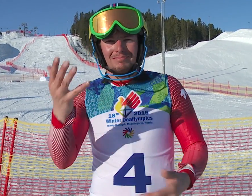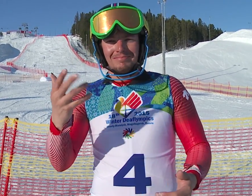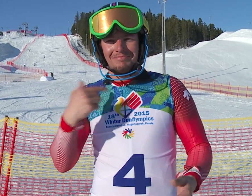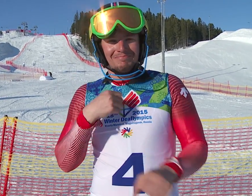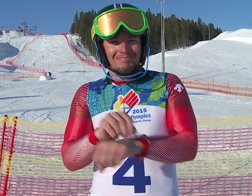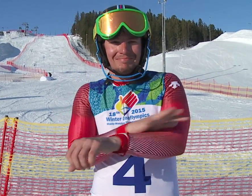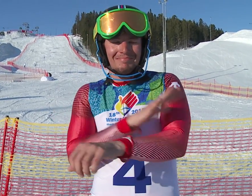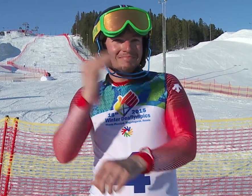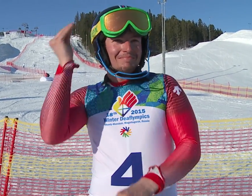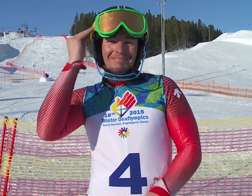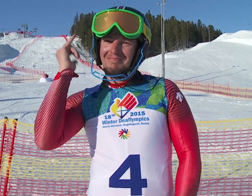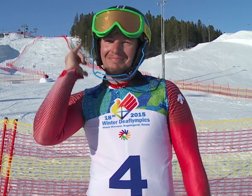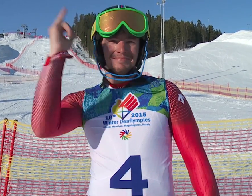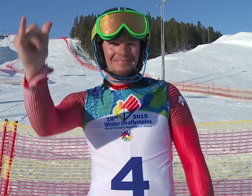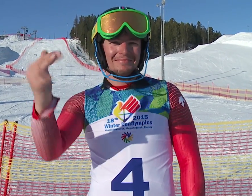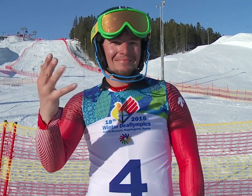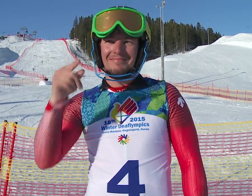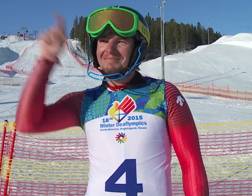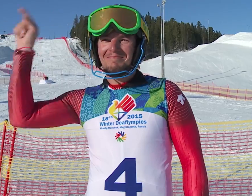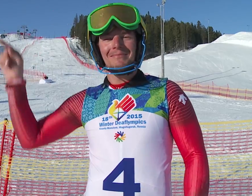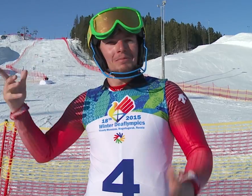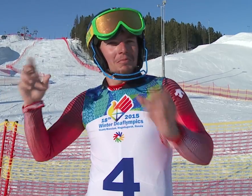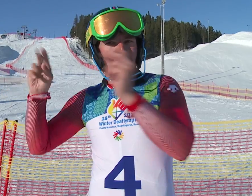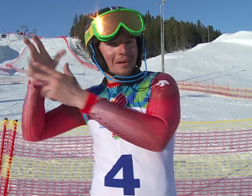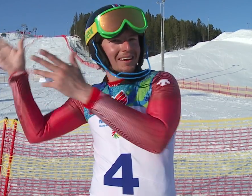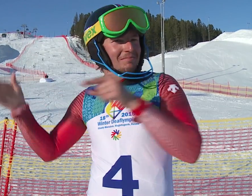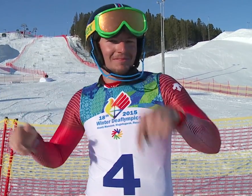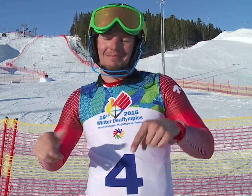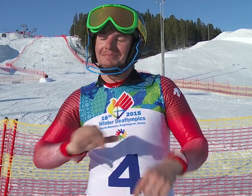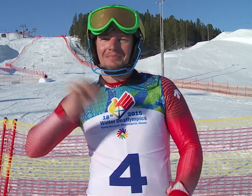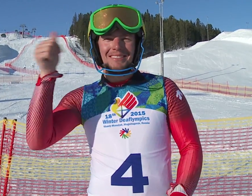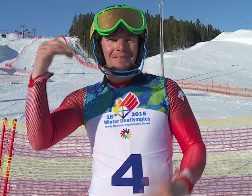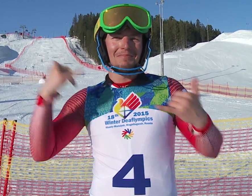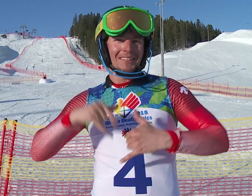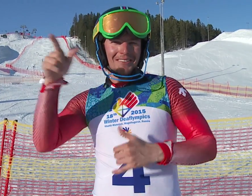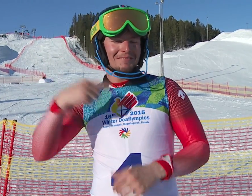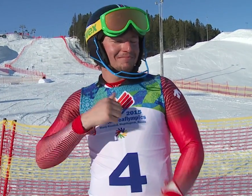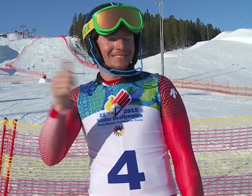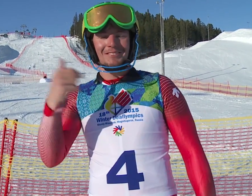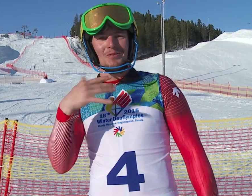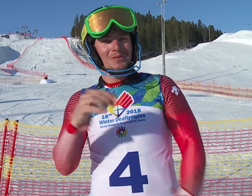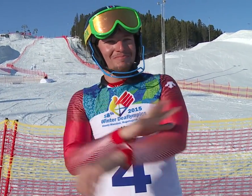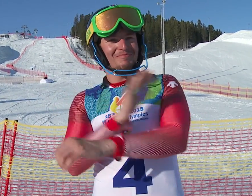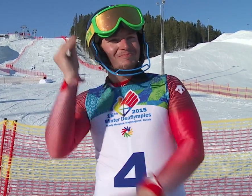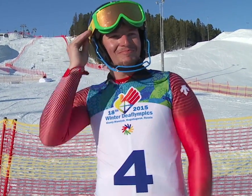Wow. I will remember this experience forever. The other competitions in the past have been good, but this Deaflympics in Magnitogorsk has been the best experience. I still have goosebumps... I will definitely remember this one.